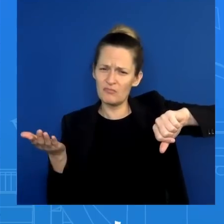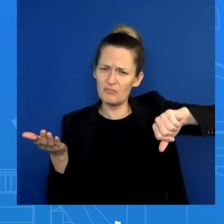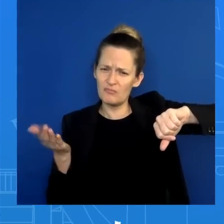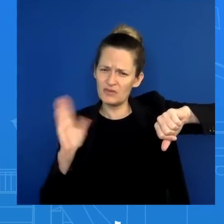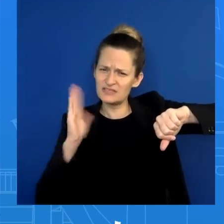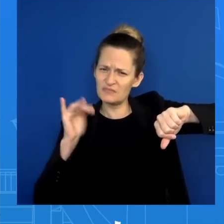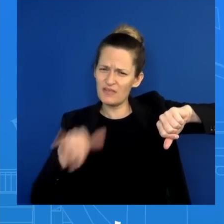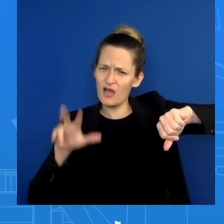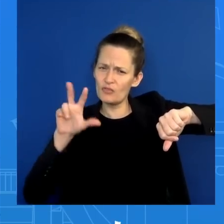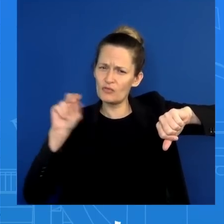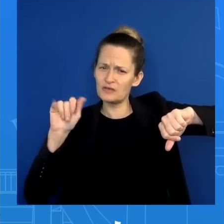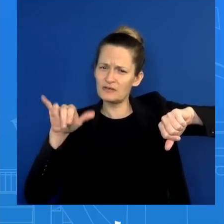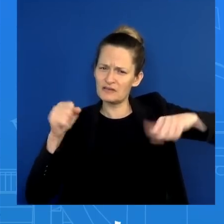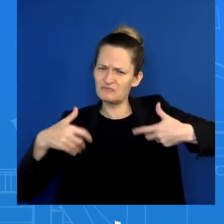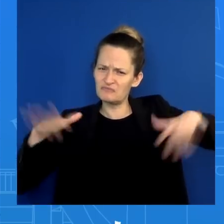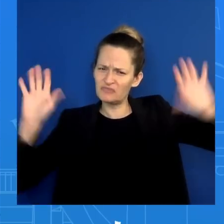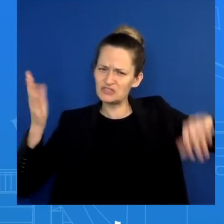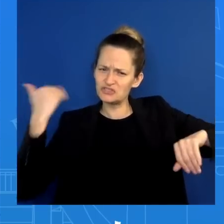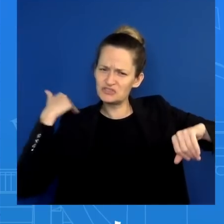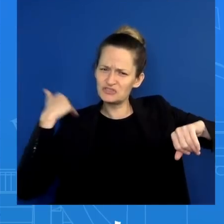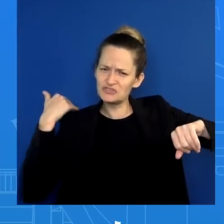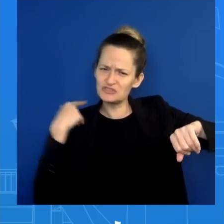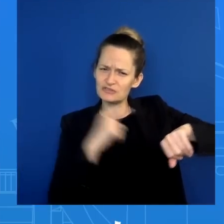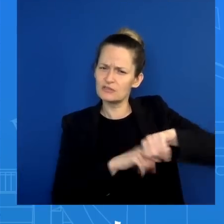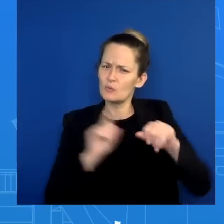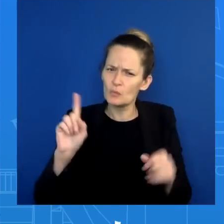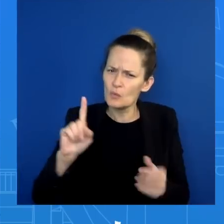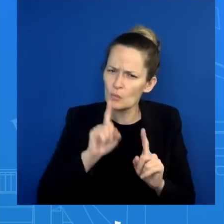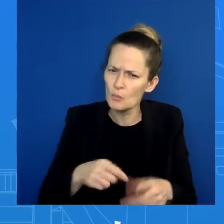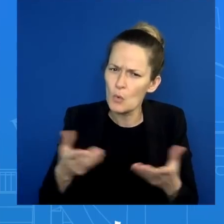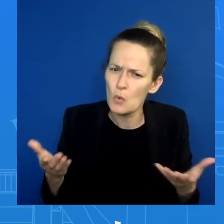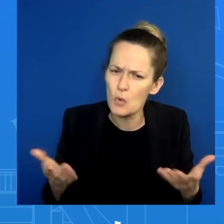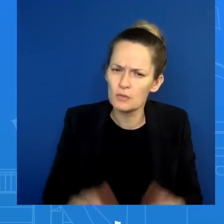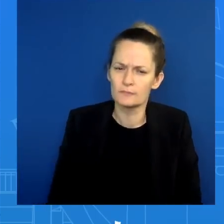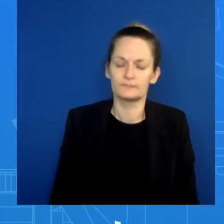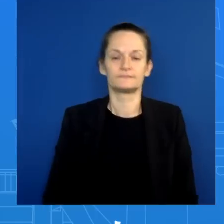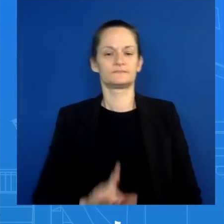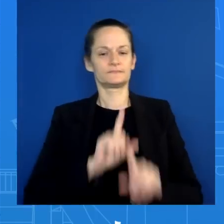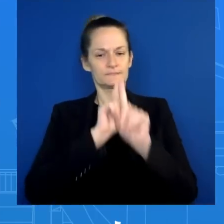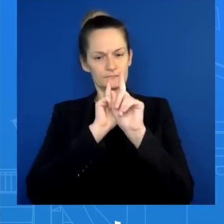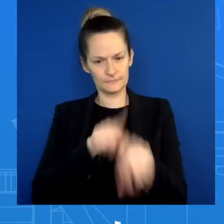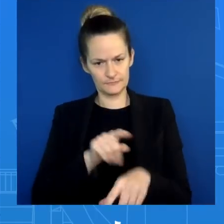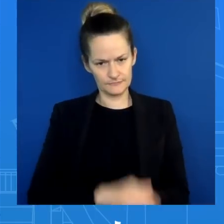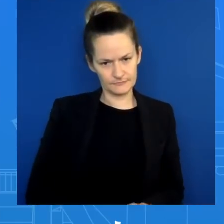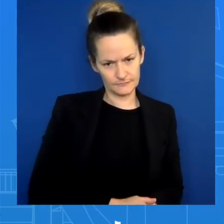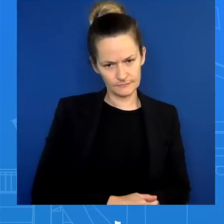hopefully I'll have an update or we can talk after this. But I know that you all asked this question before, so I haven't forgotten. Go ahead, Michael.